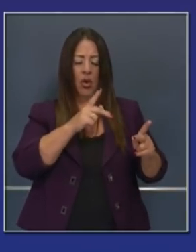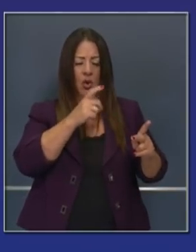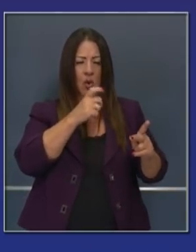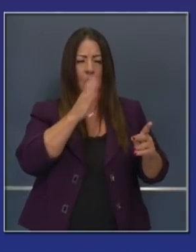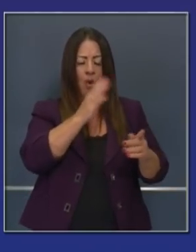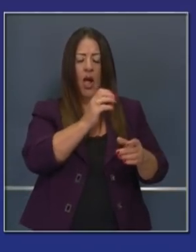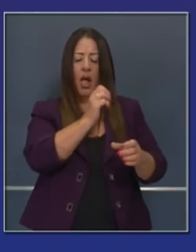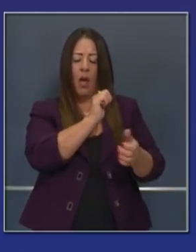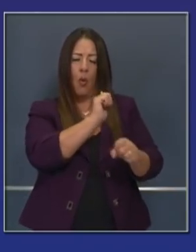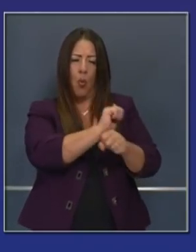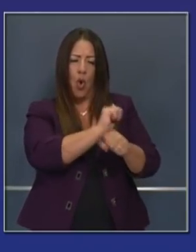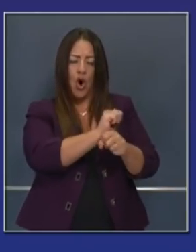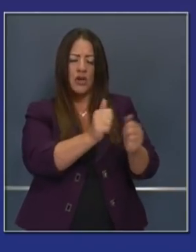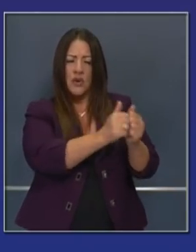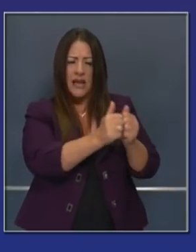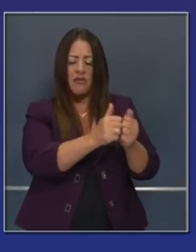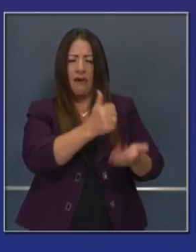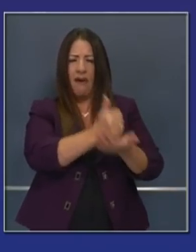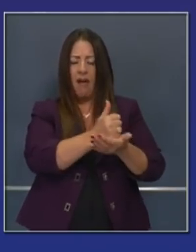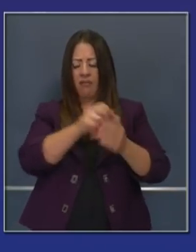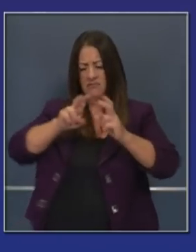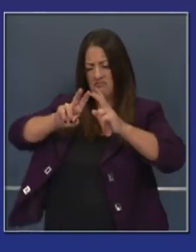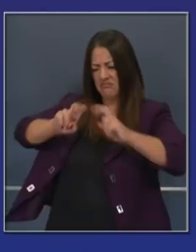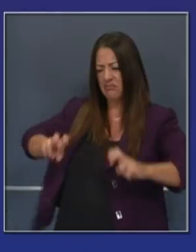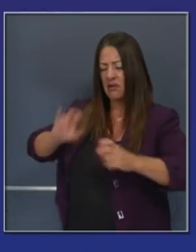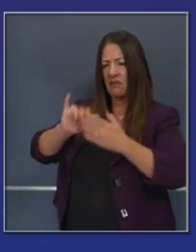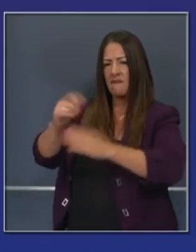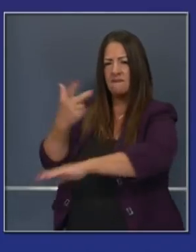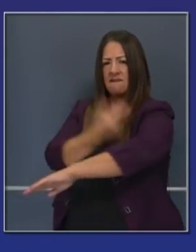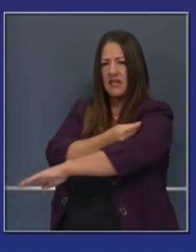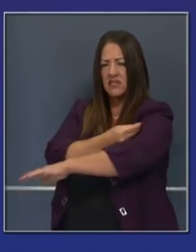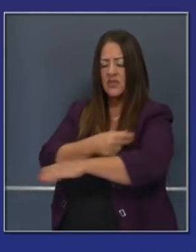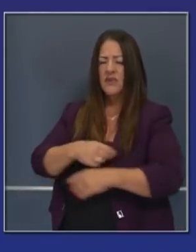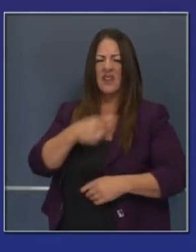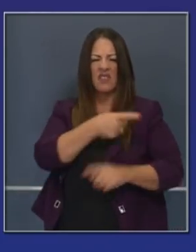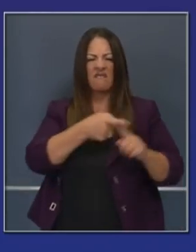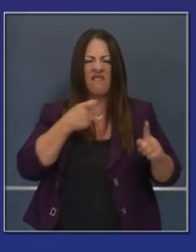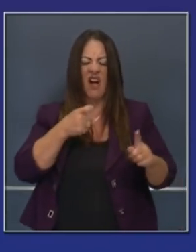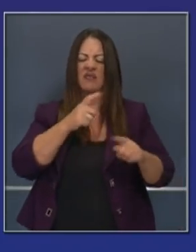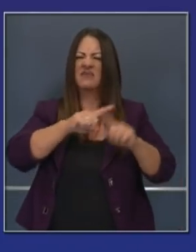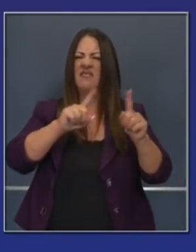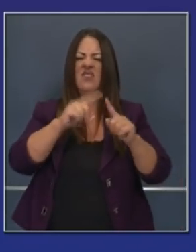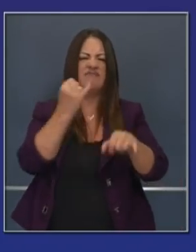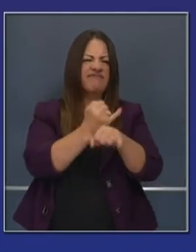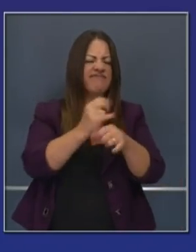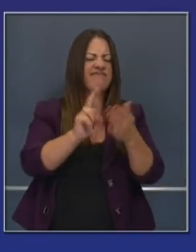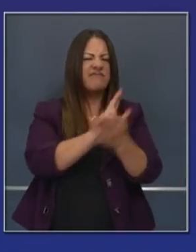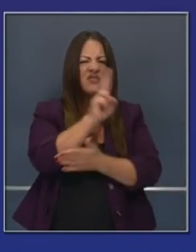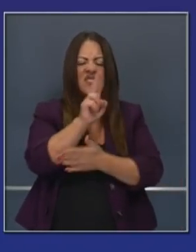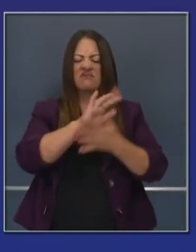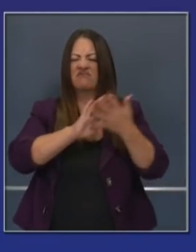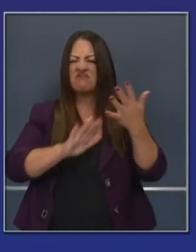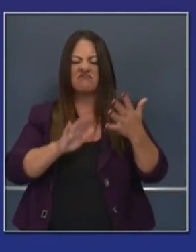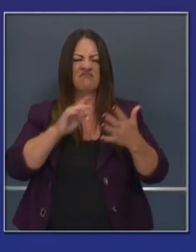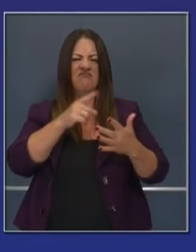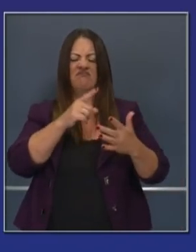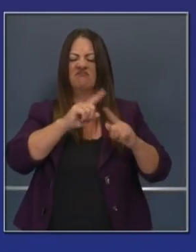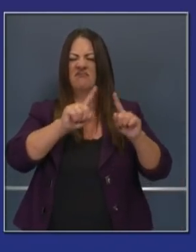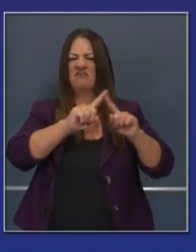BRIGHTEST. WE ARE SO PROUD OF CAL -- SO PROUD OF THIS COUNTRY IN TERMS